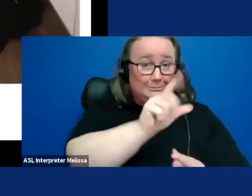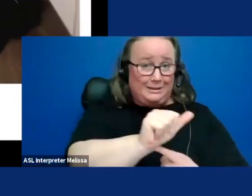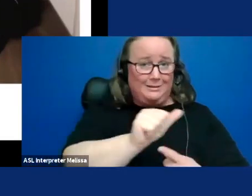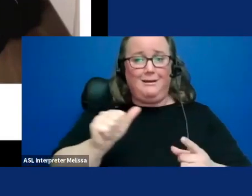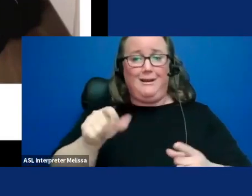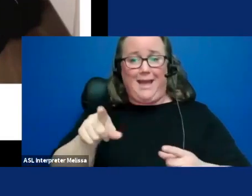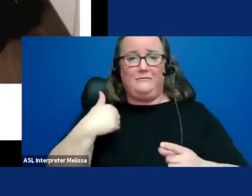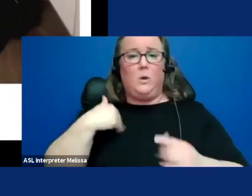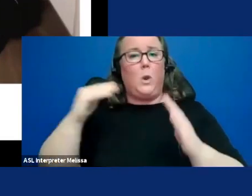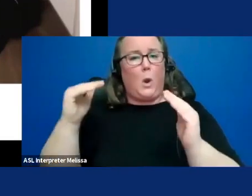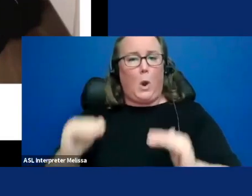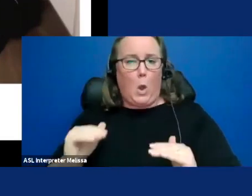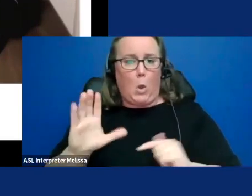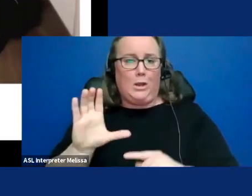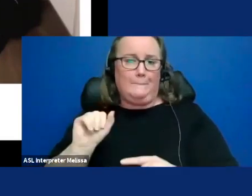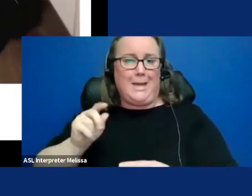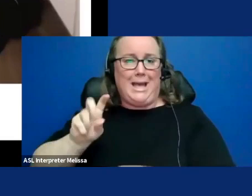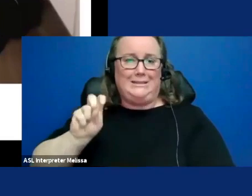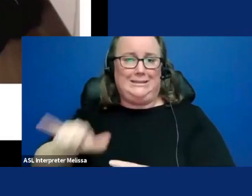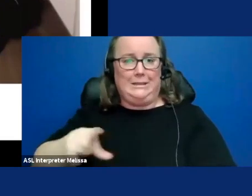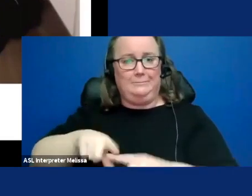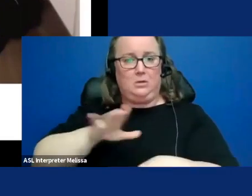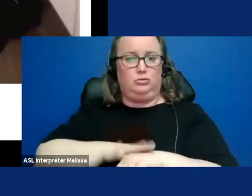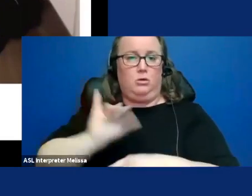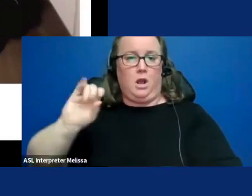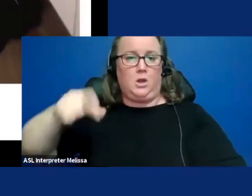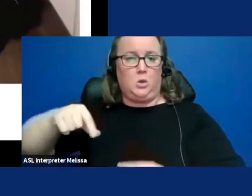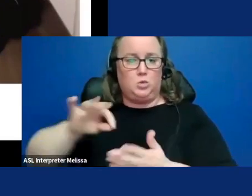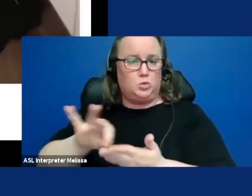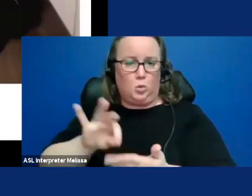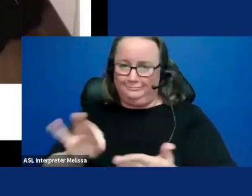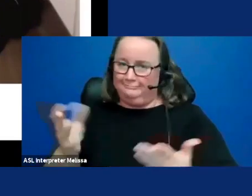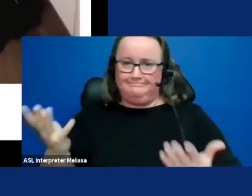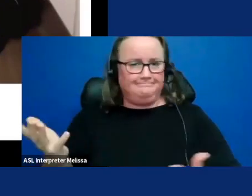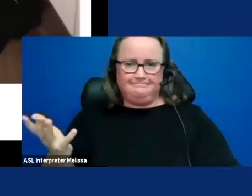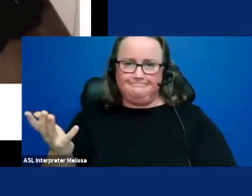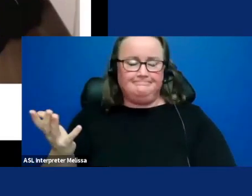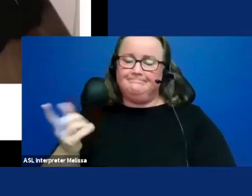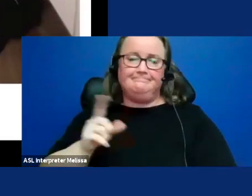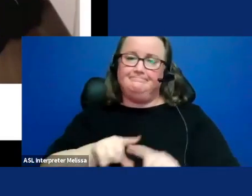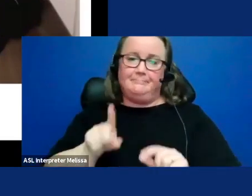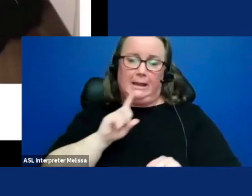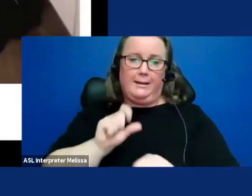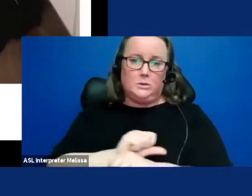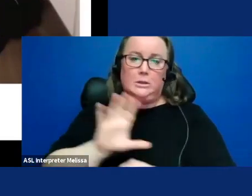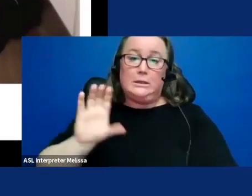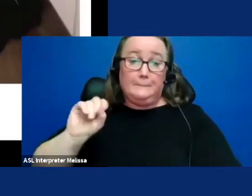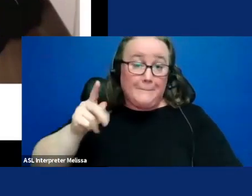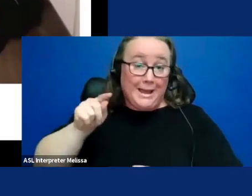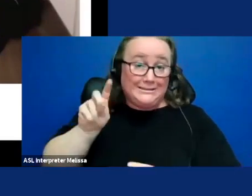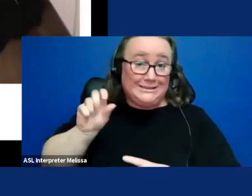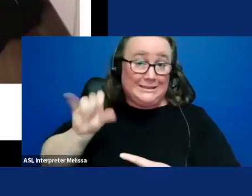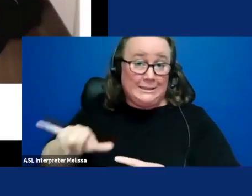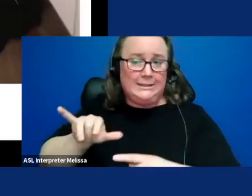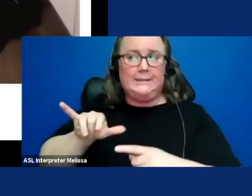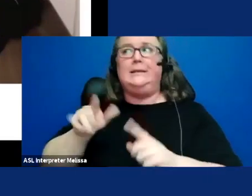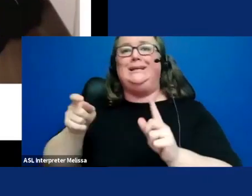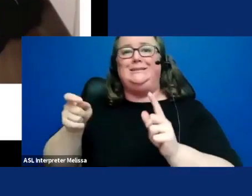low capacity because of an IQ score. But in fact, capacity is able to change. It's a spectrum.